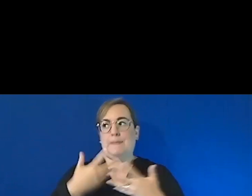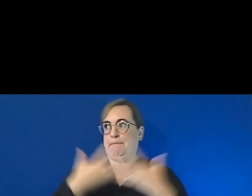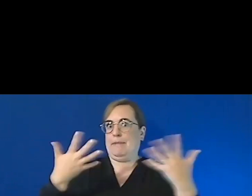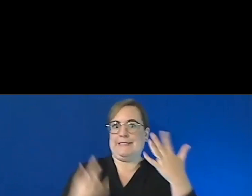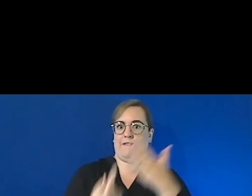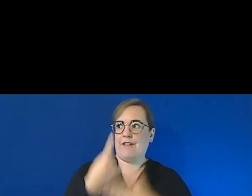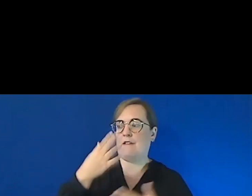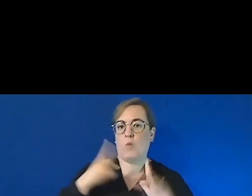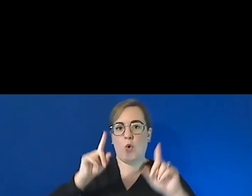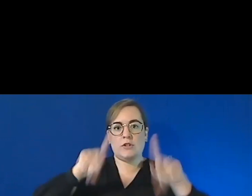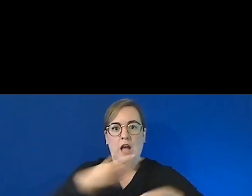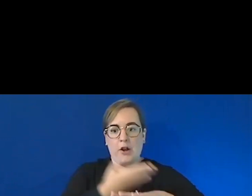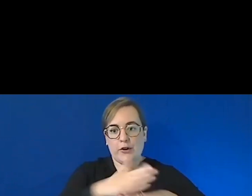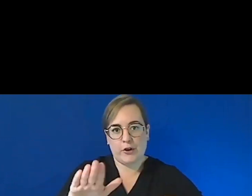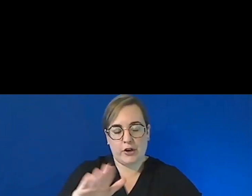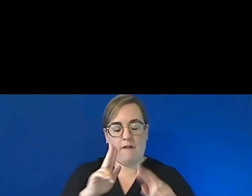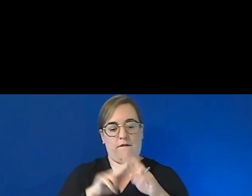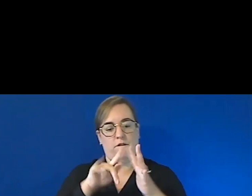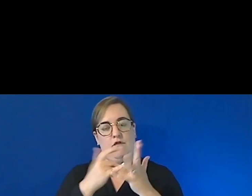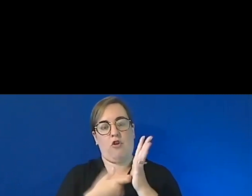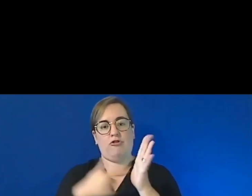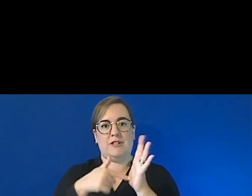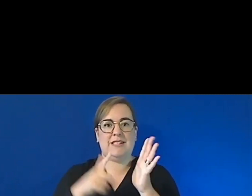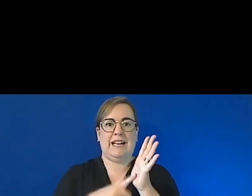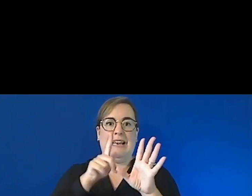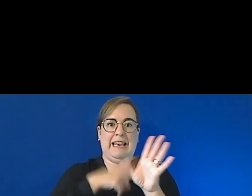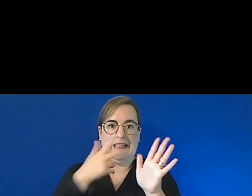and Forestlyn is a strategic marketing consultancy focused in the technology sector.